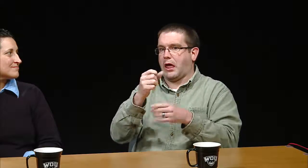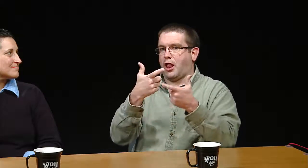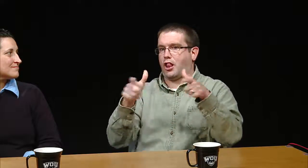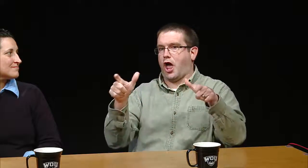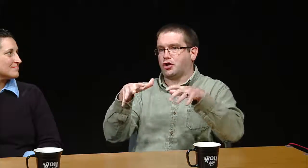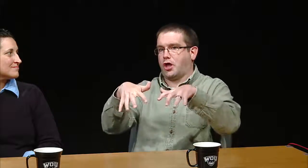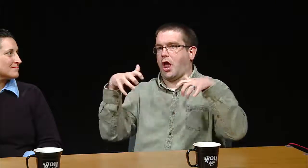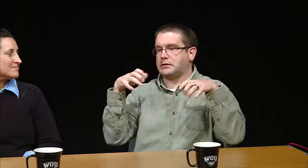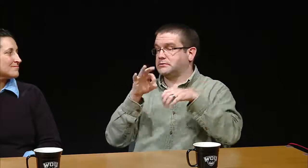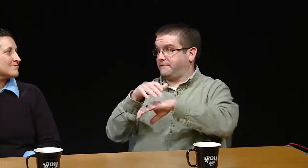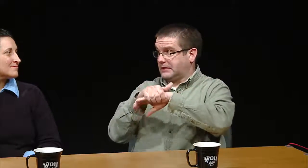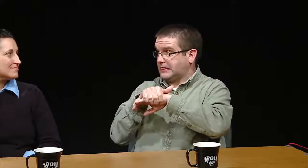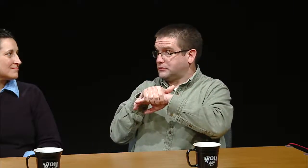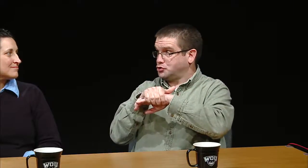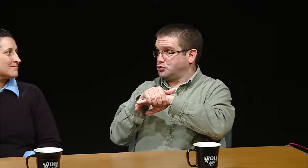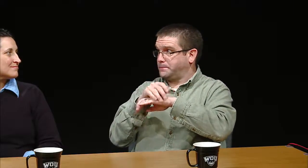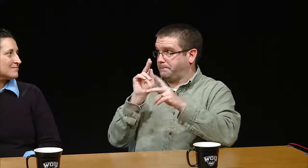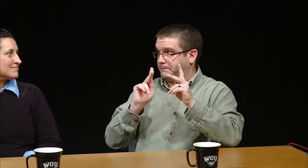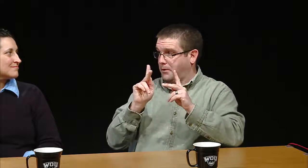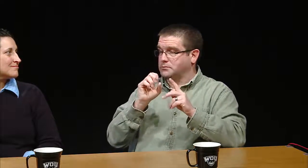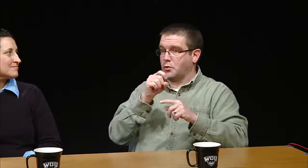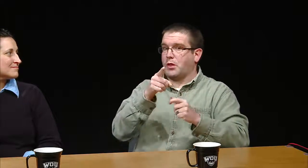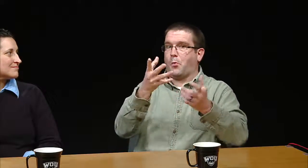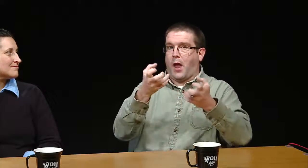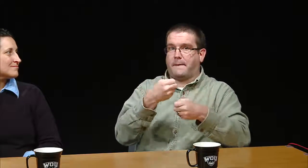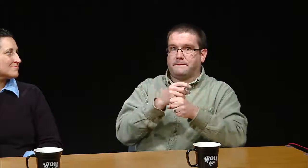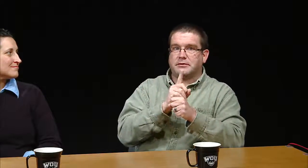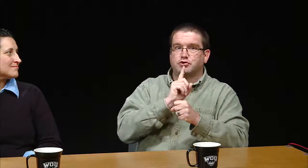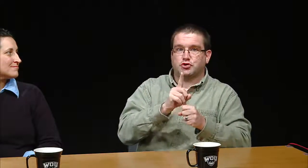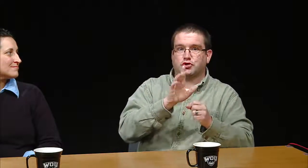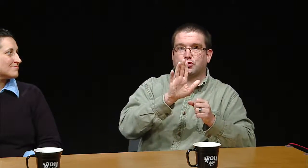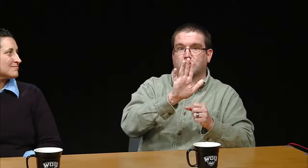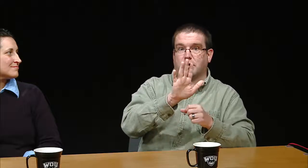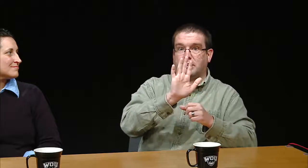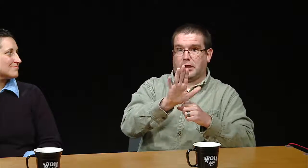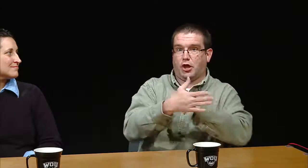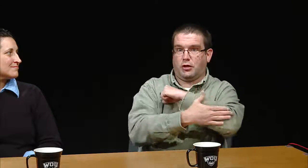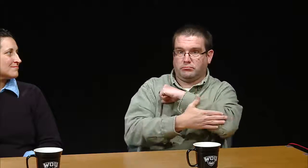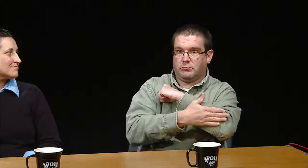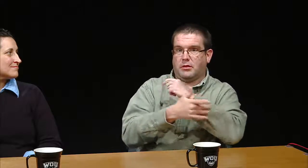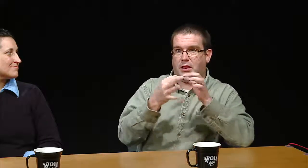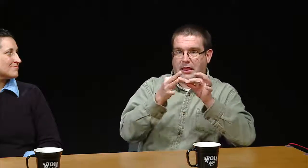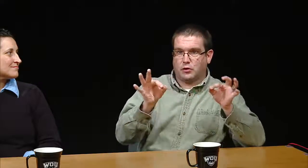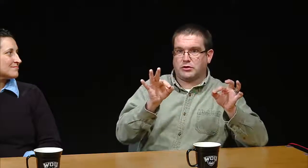that he "laughed like a pedophile in the corner." And I literally dropped in horror,